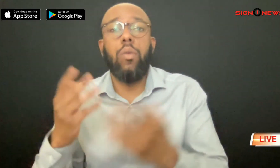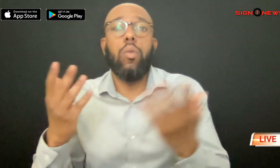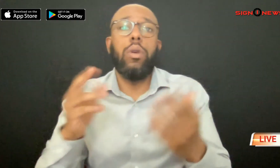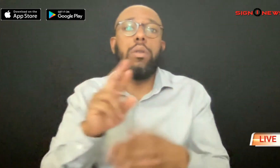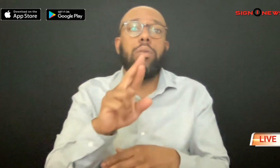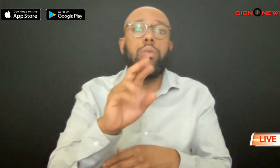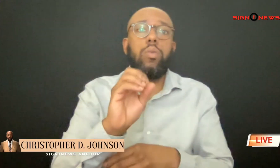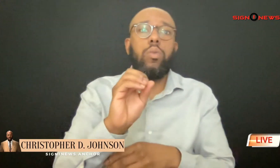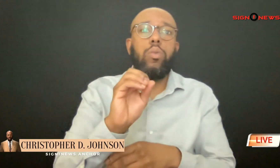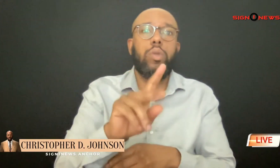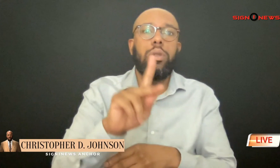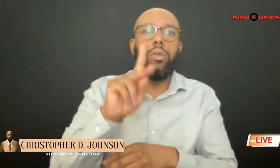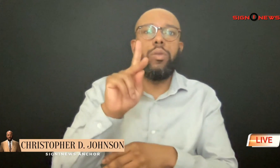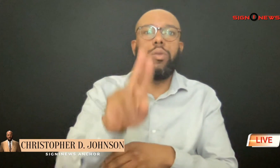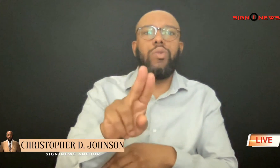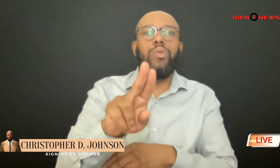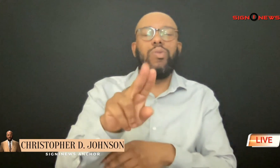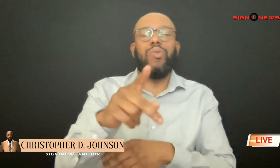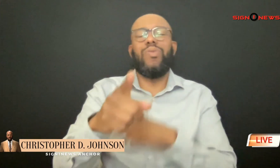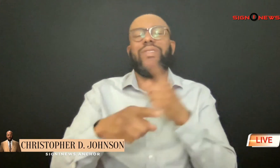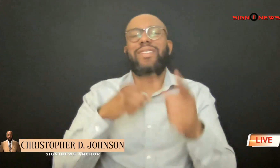and Roku Take care.